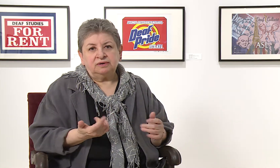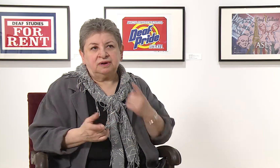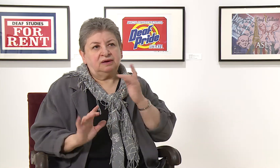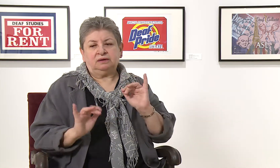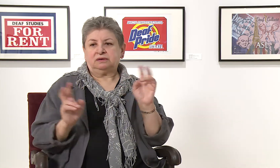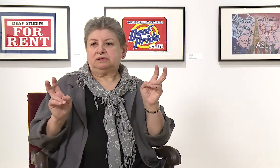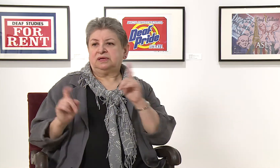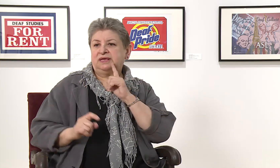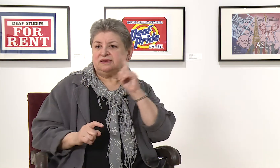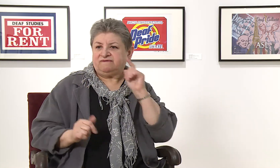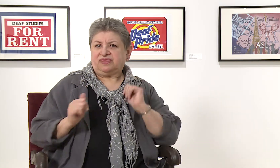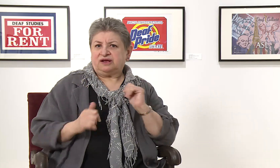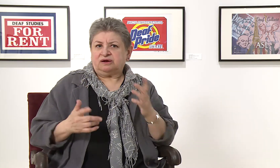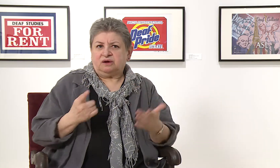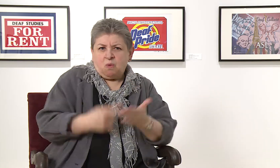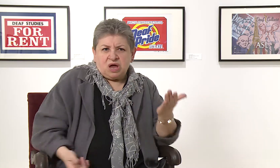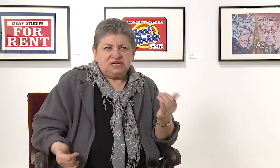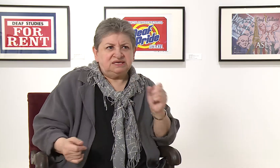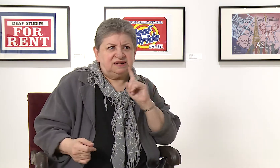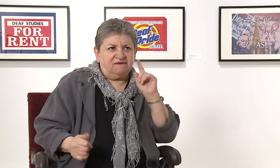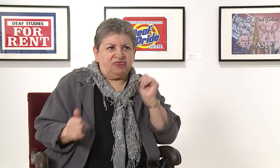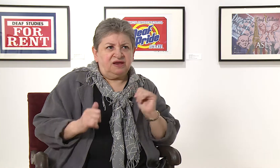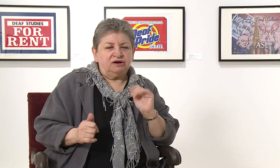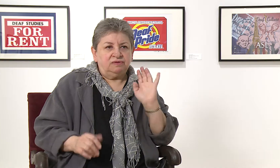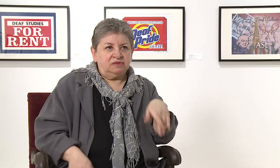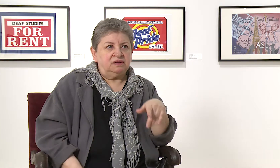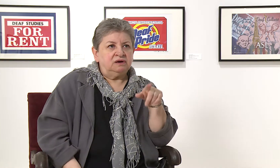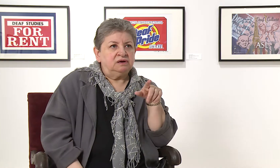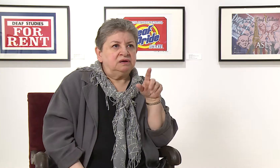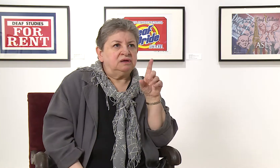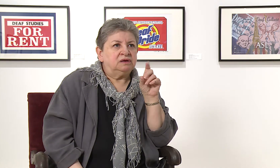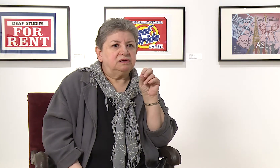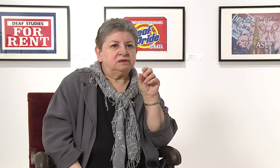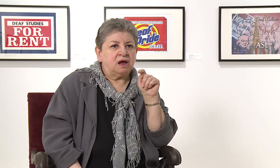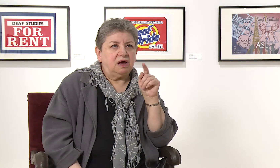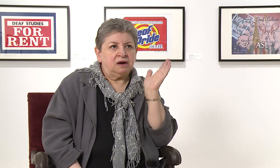An example might be the essence of Deaf theater.